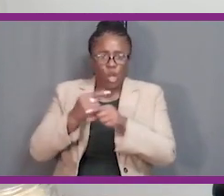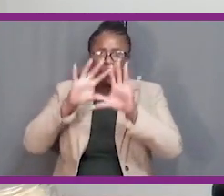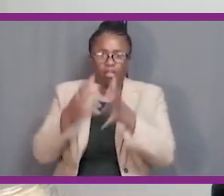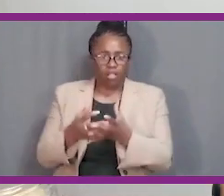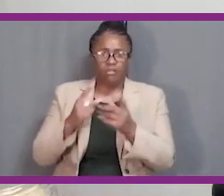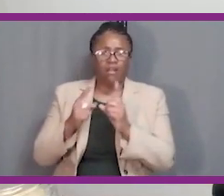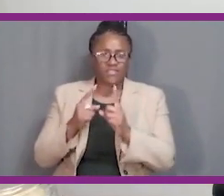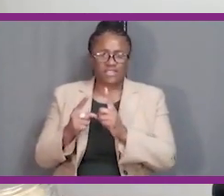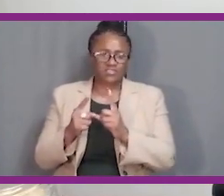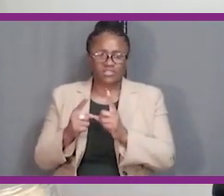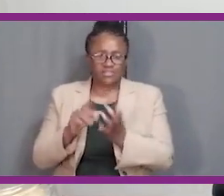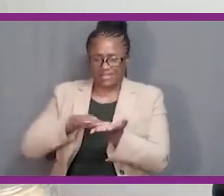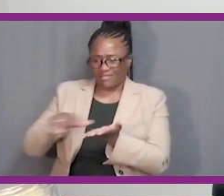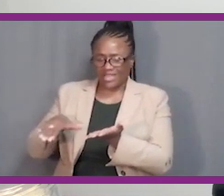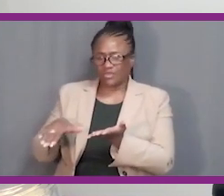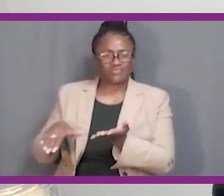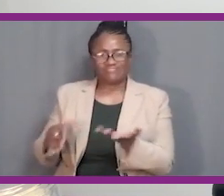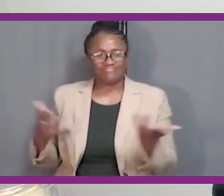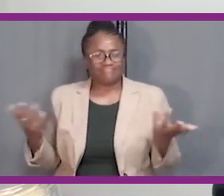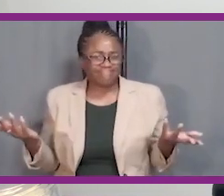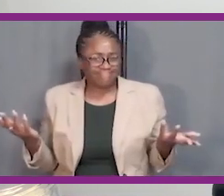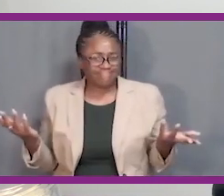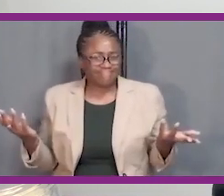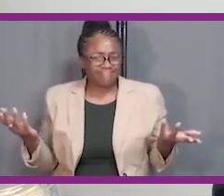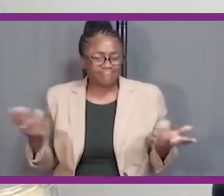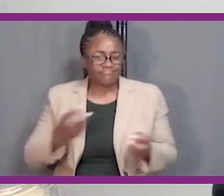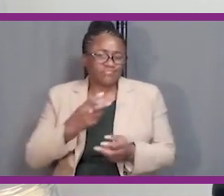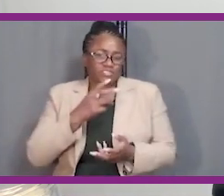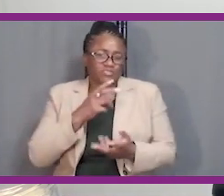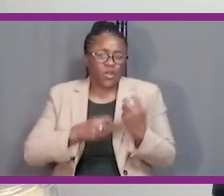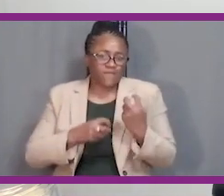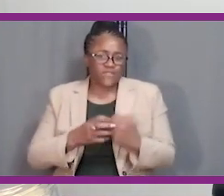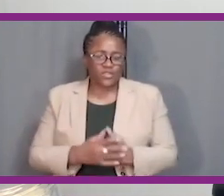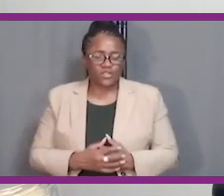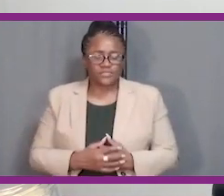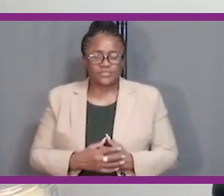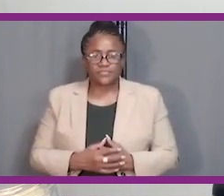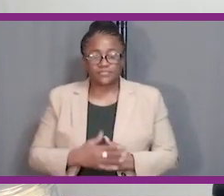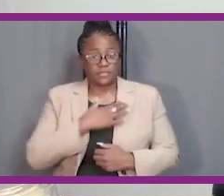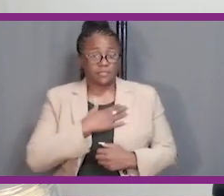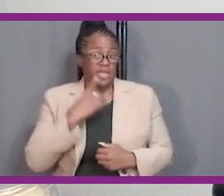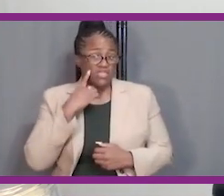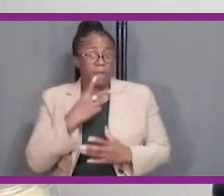I mean, my thought is both of you, I feel like both are important. I think it's another both. And